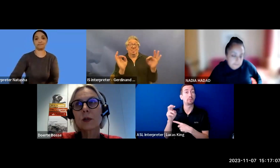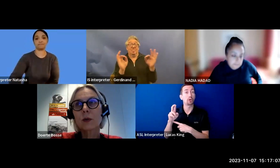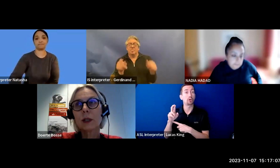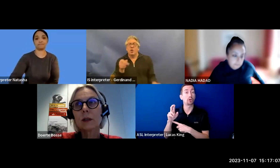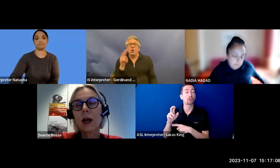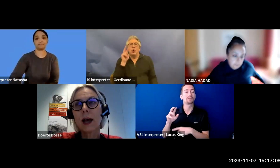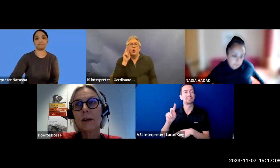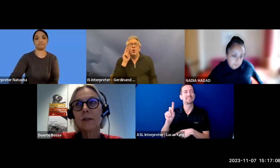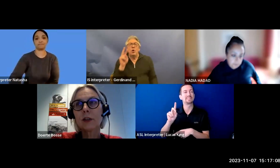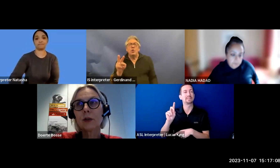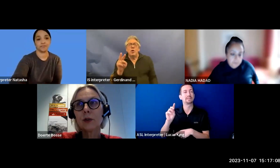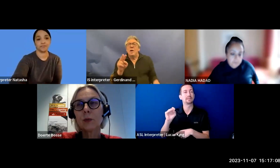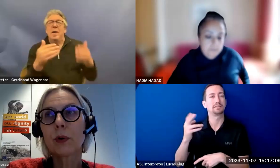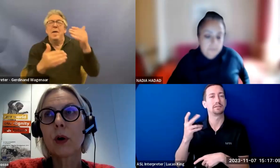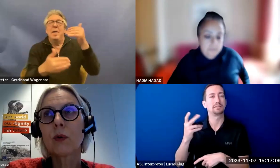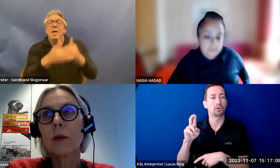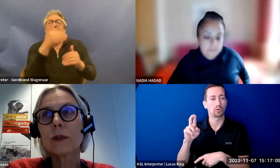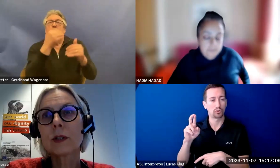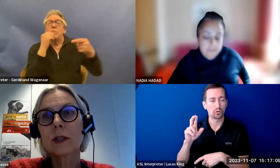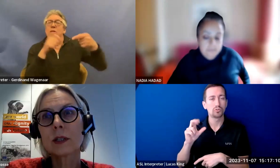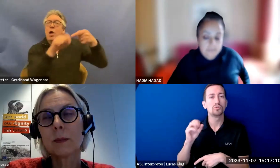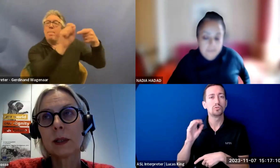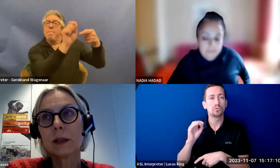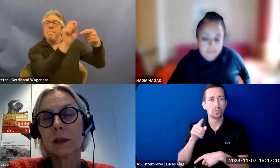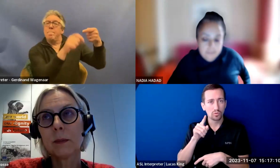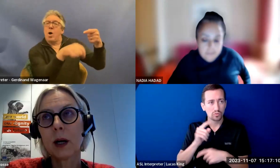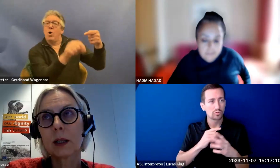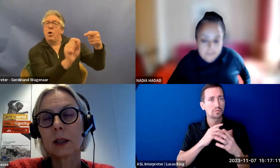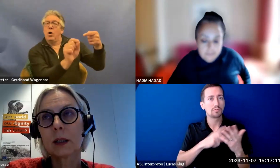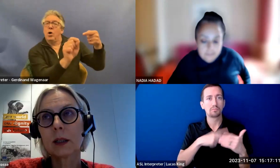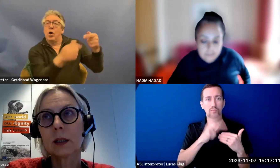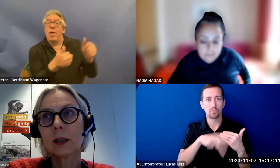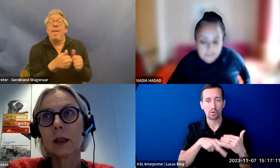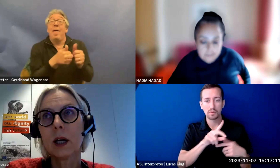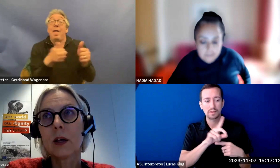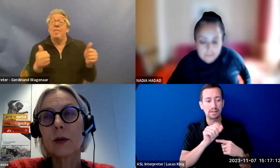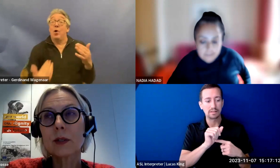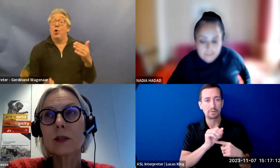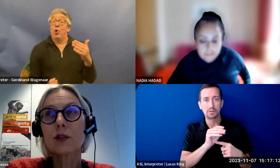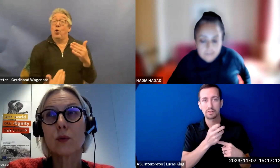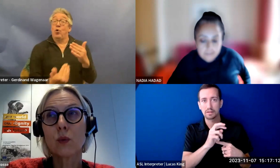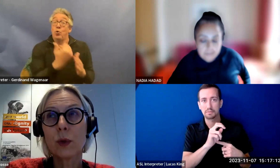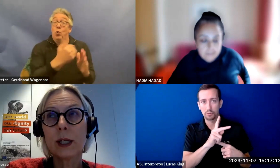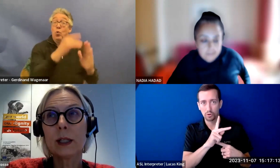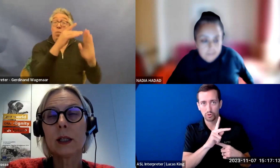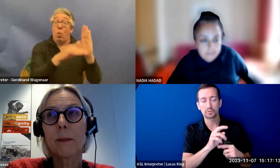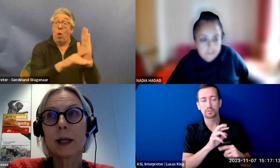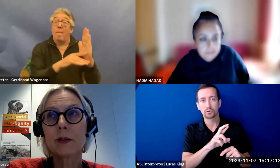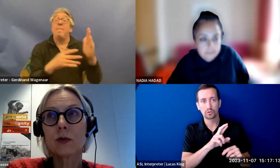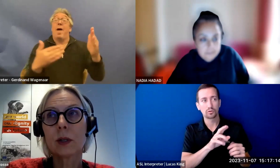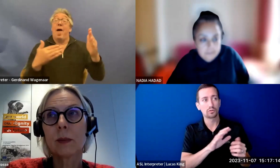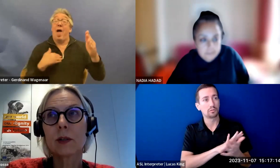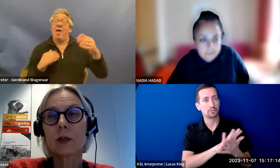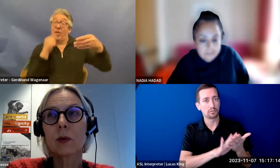We screen every new program with a disability marker. So this is real mainstreaming.